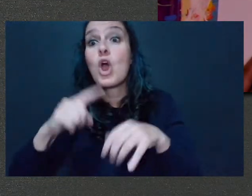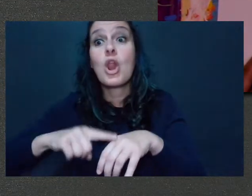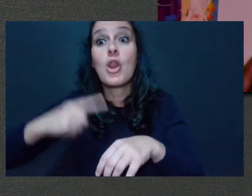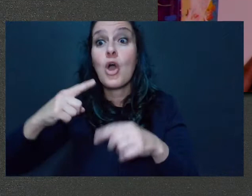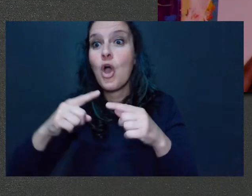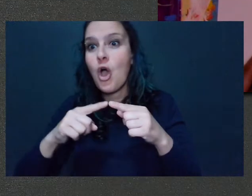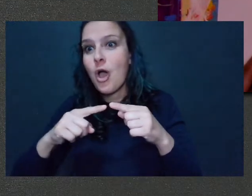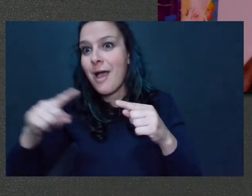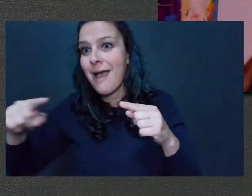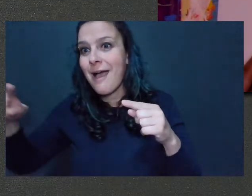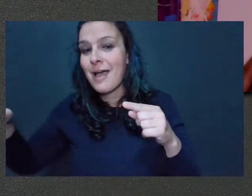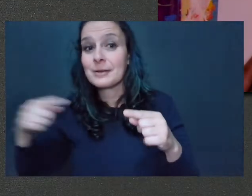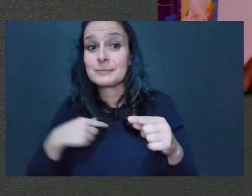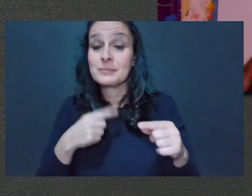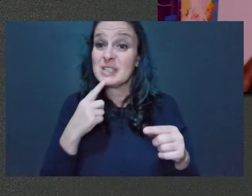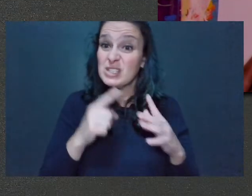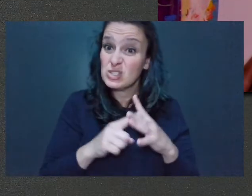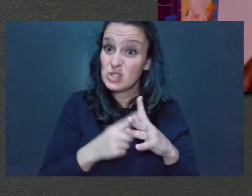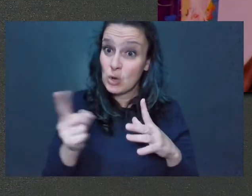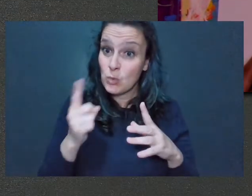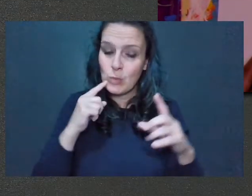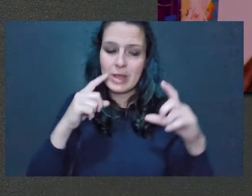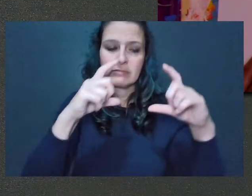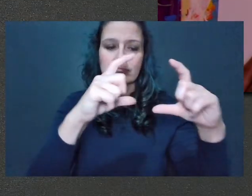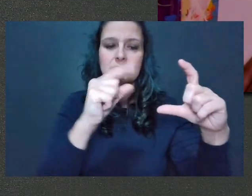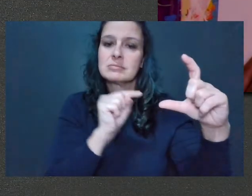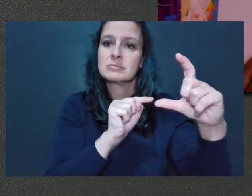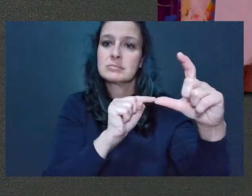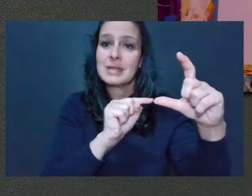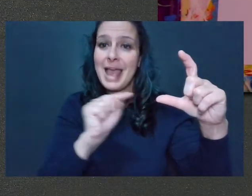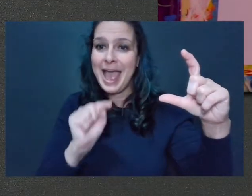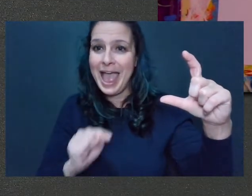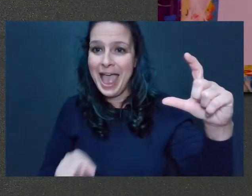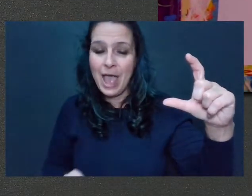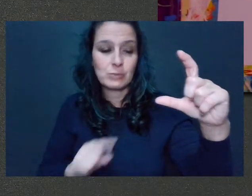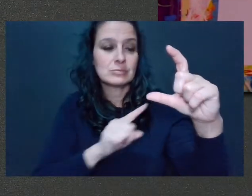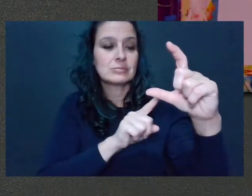I'm always starting at the center, going out to the edge.